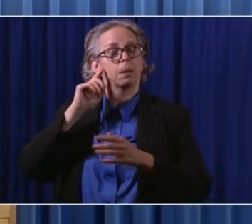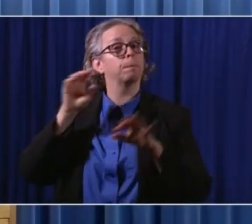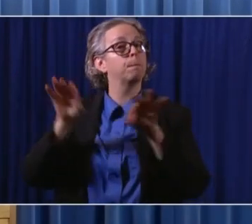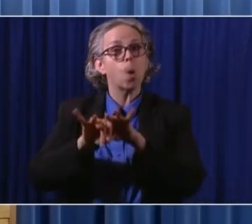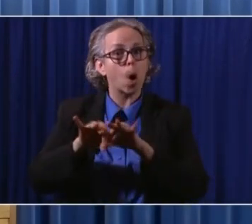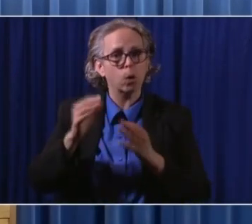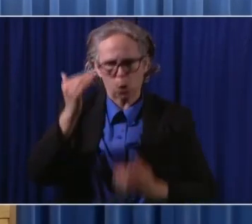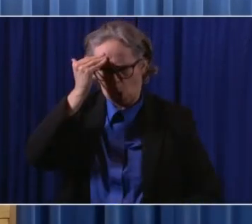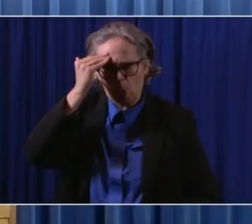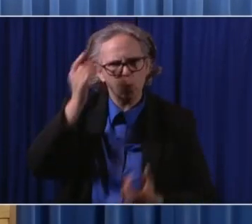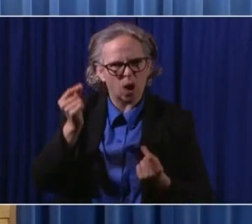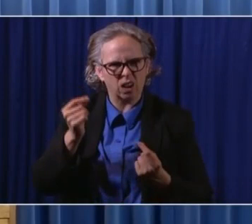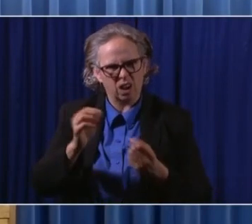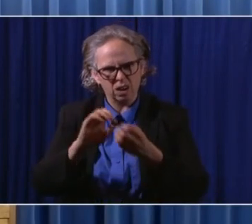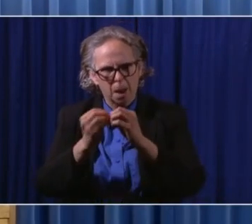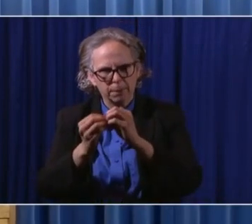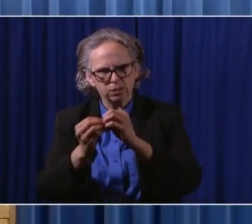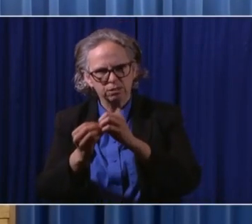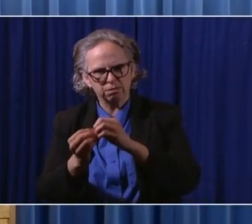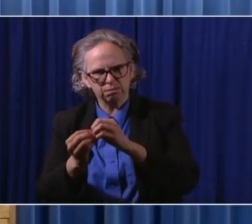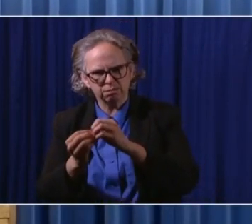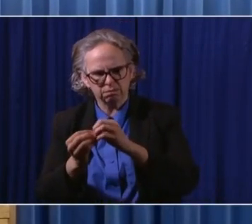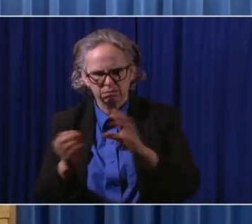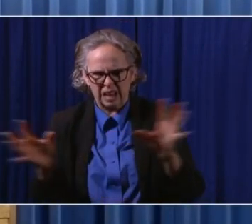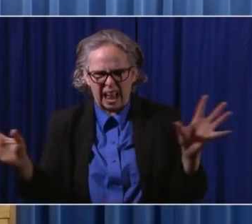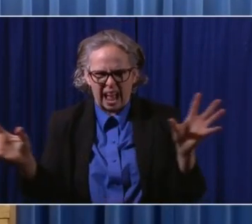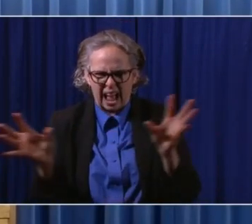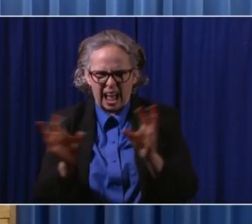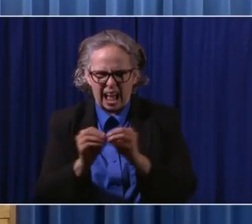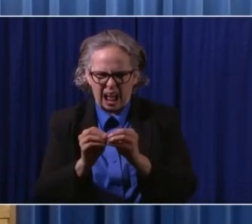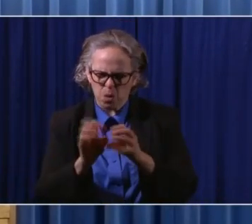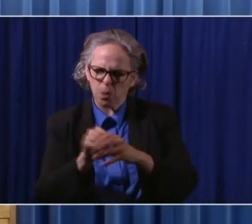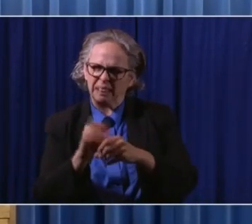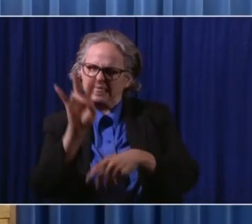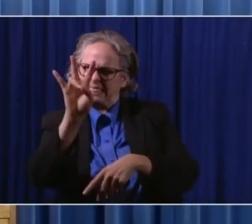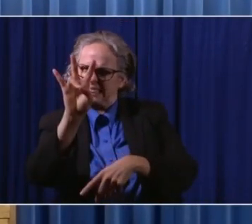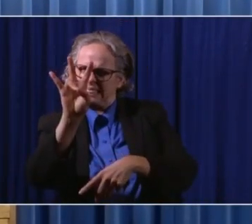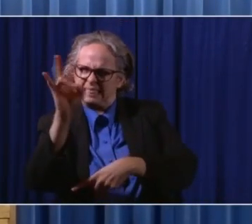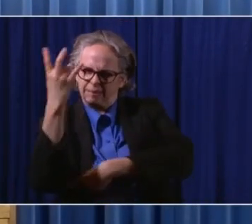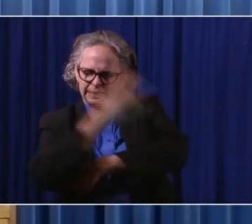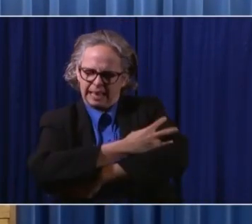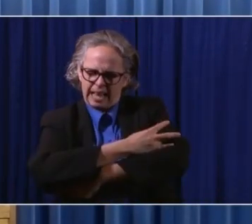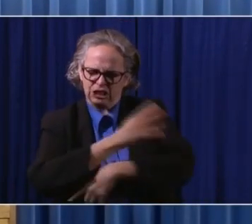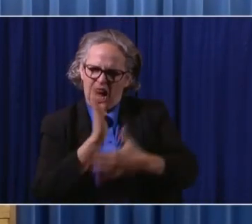THAT MAYBE WHO IS GETTING TESTED, WHERE THEY ARE GETTING TESTED. WE ARE NOT REALLY SURE. THE MOST IMPORTANT THING IS